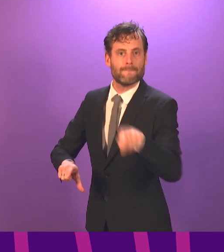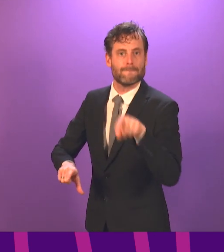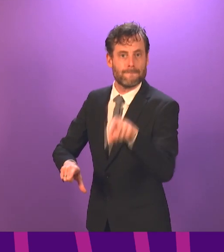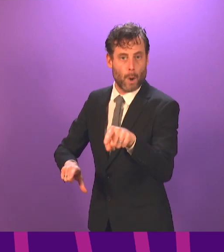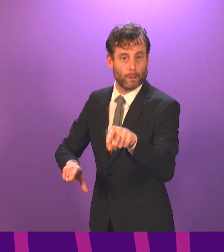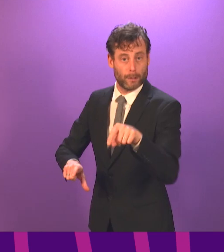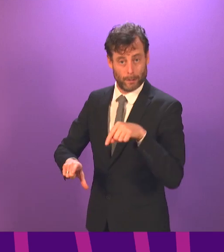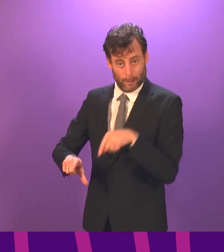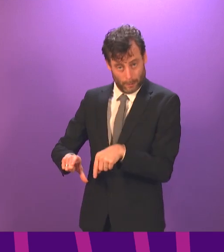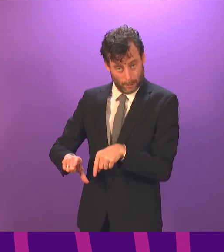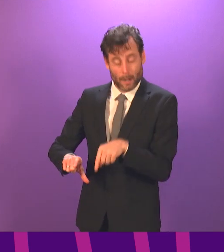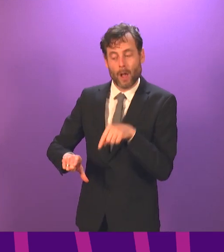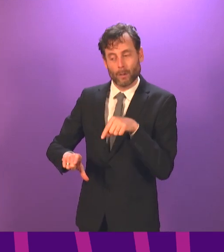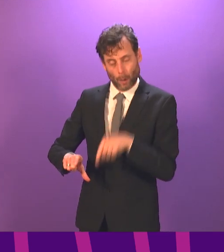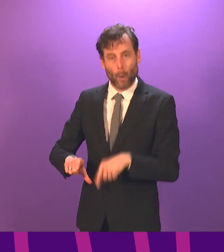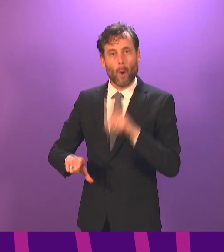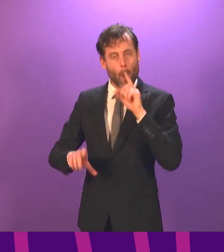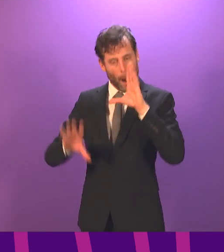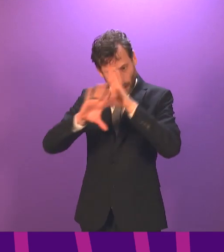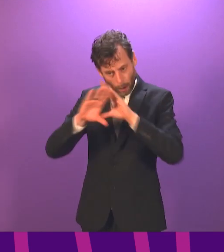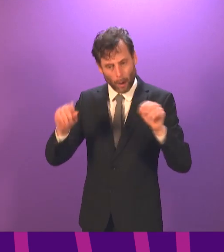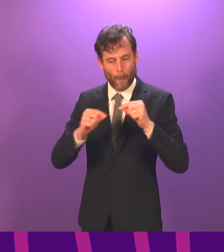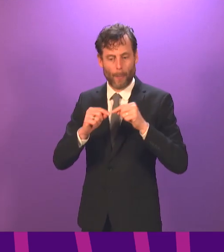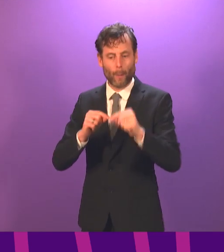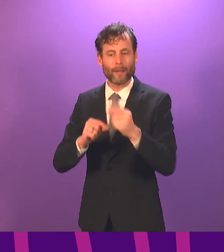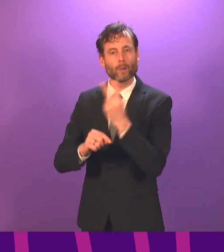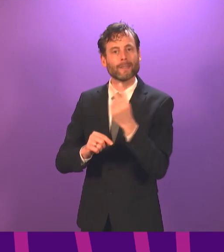commencing 22 March. Returning officers and electoral registration officers will